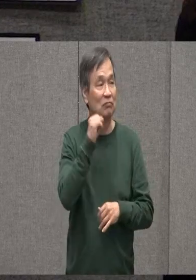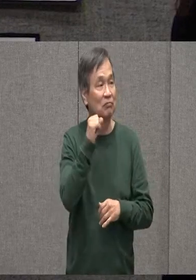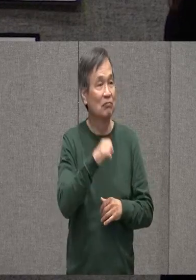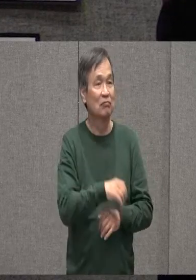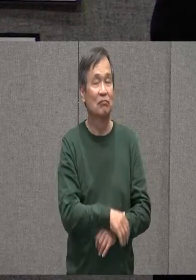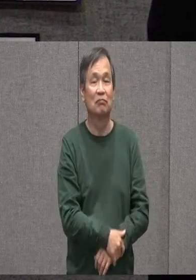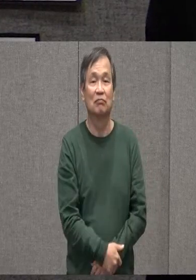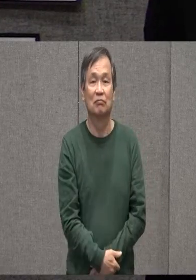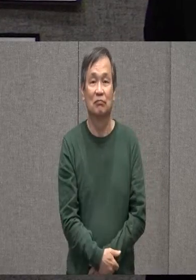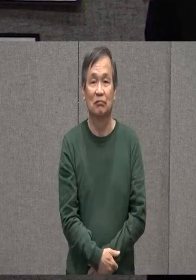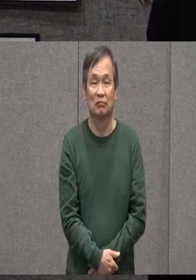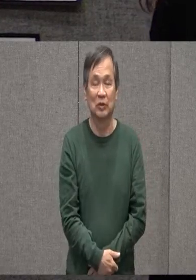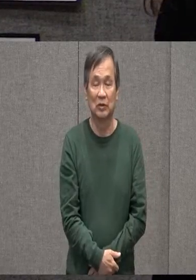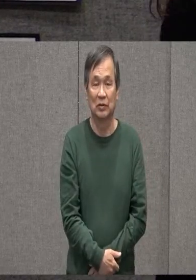So I could make a square.